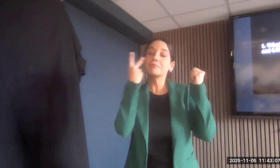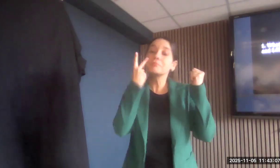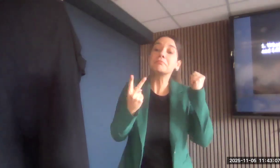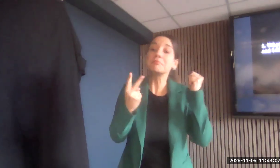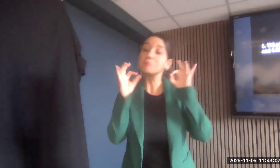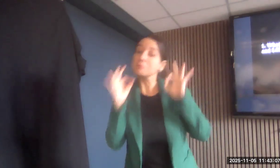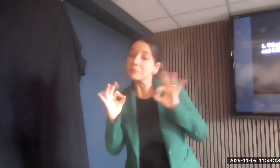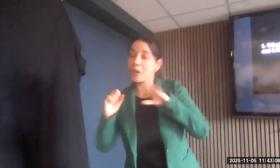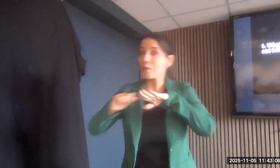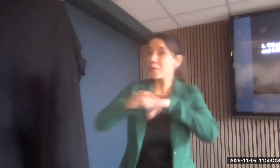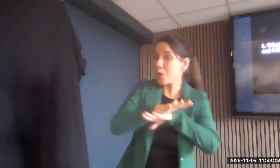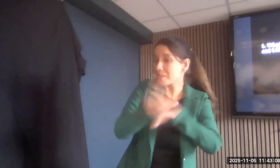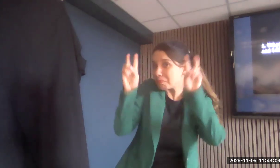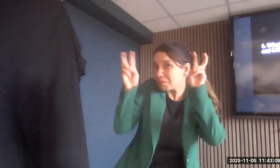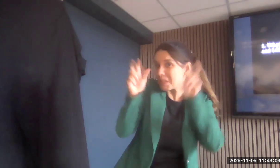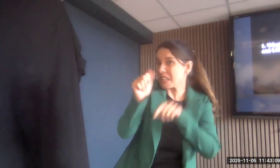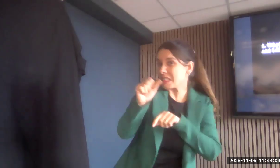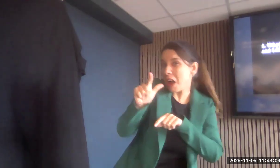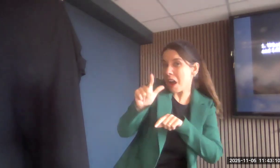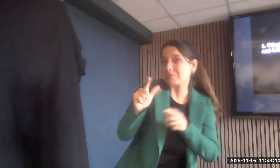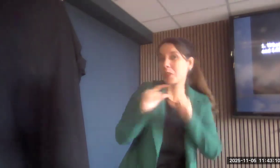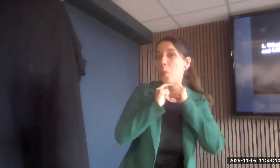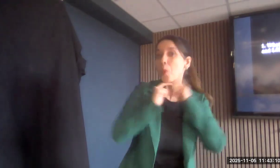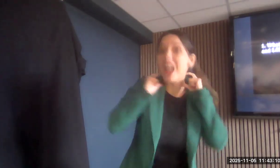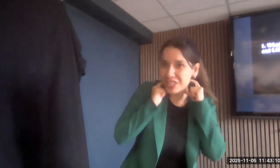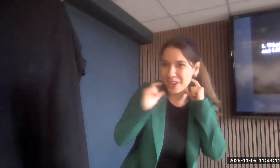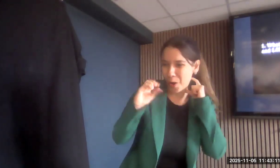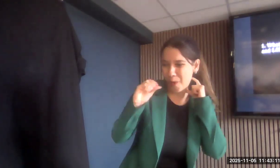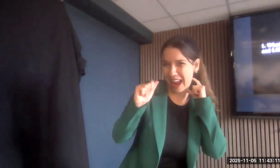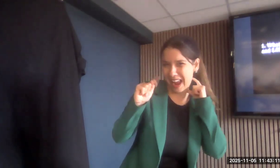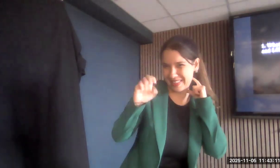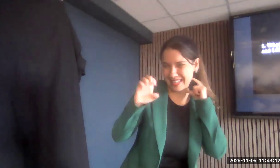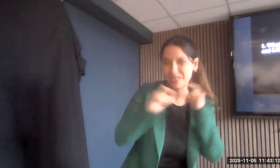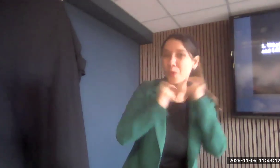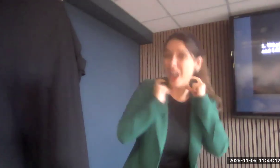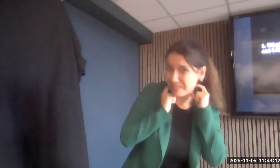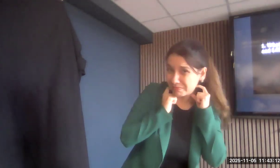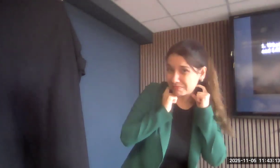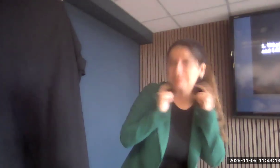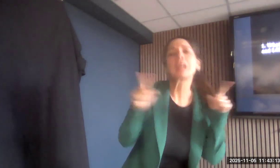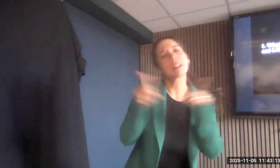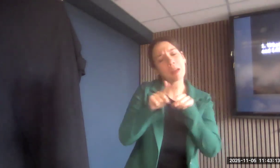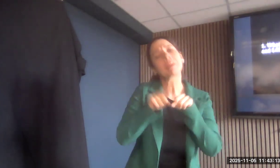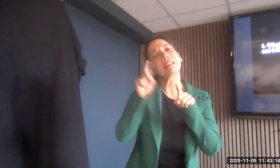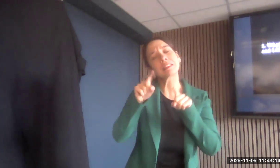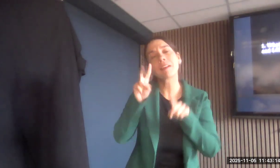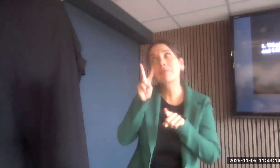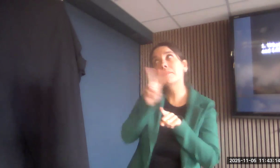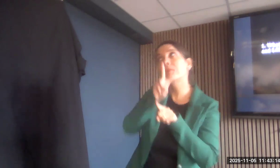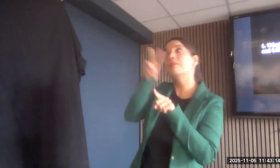So again, my research question was thinking about the influence of ASL through Oates as a missionary.